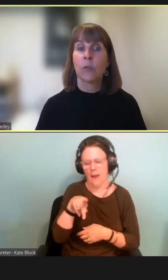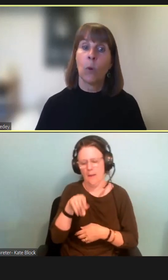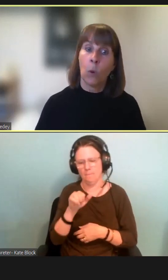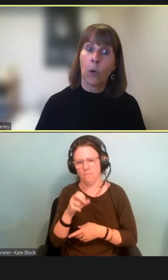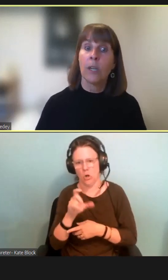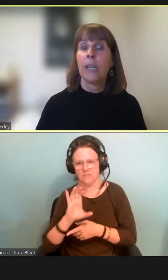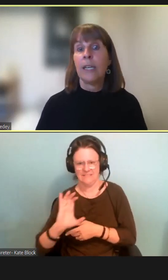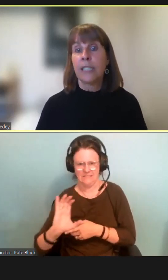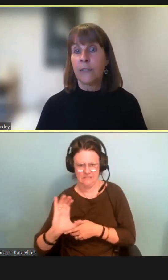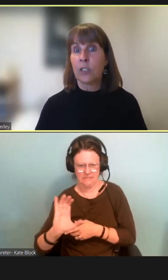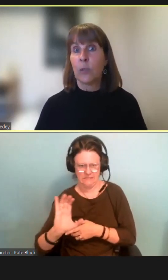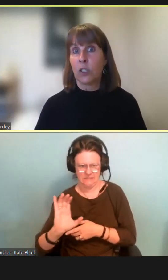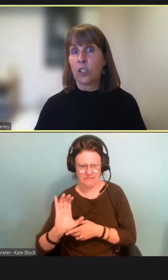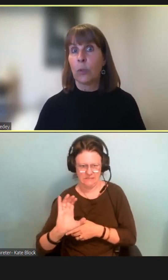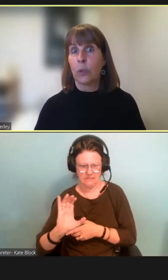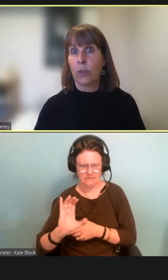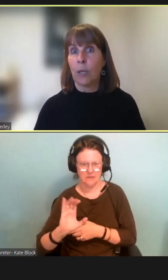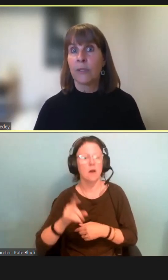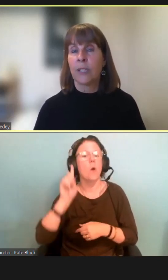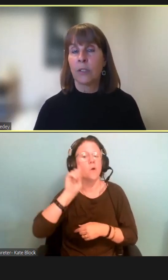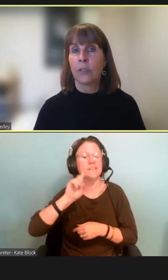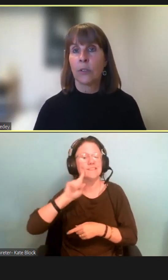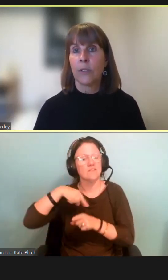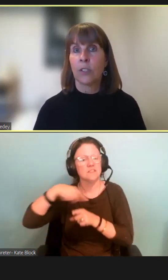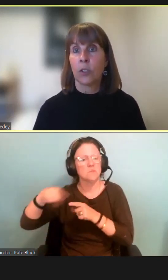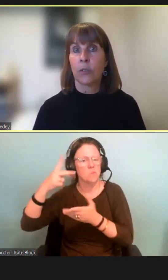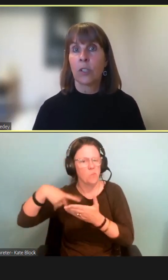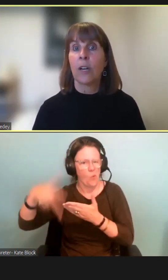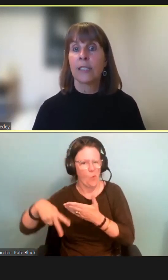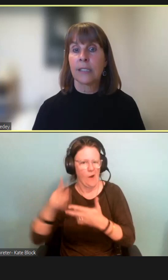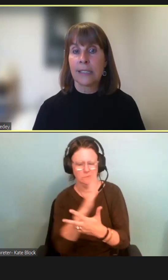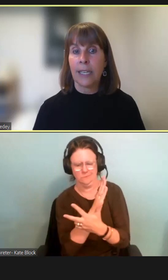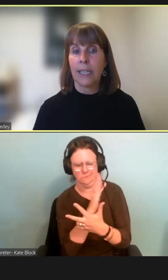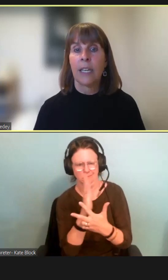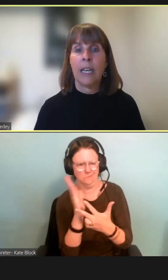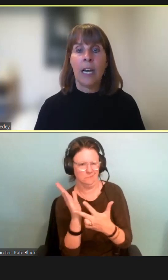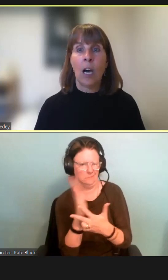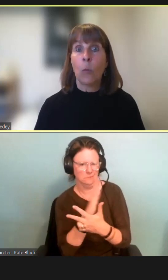or defis specialty programs that are serving children across the state um or